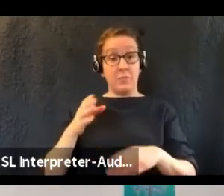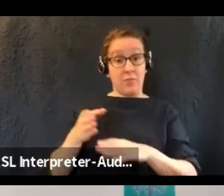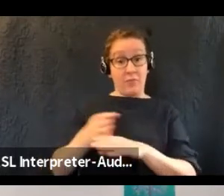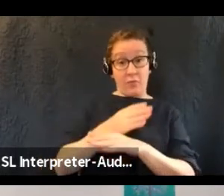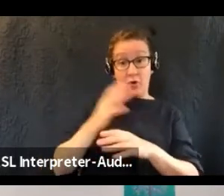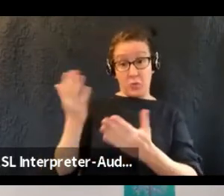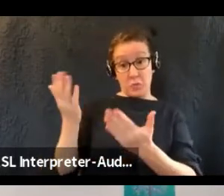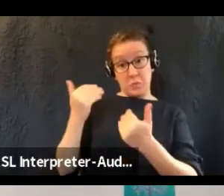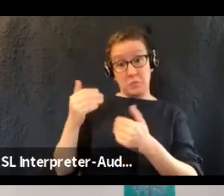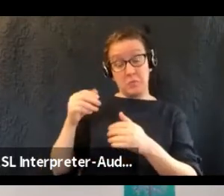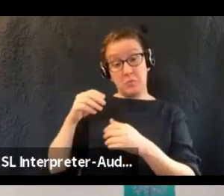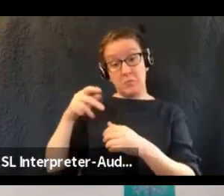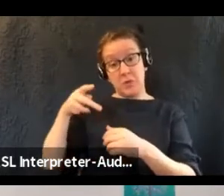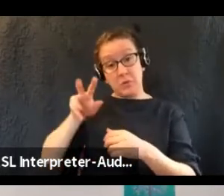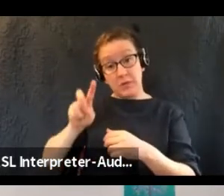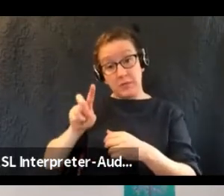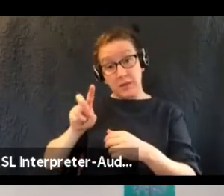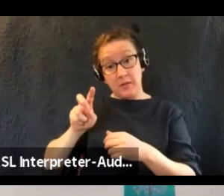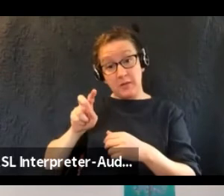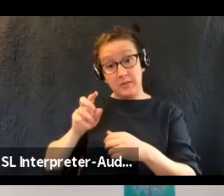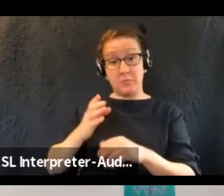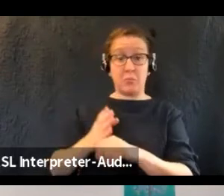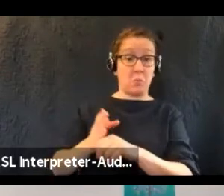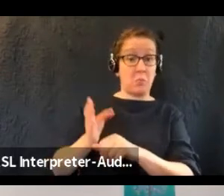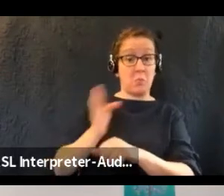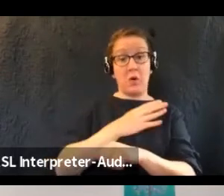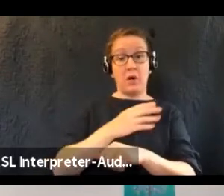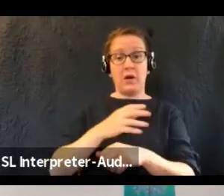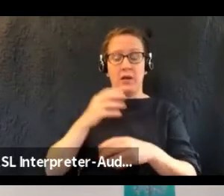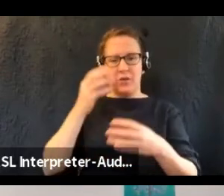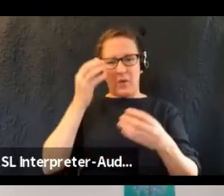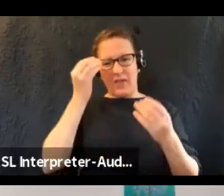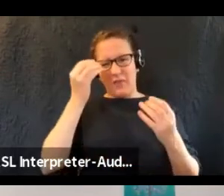be in the information gathering mode first.